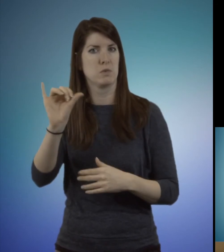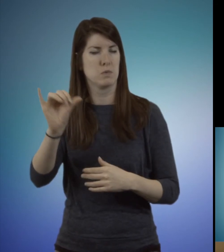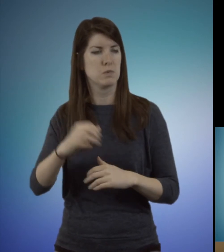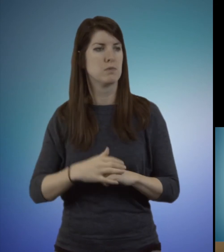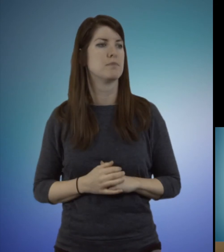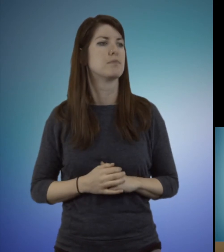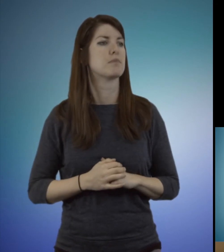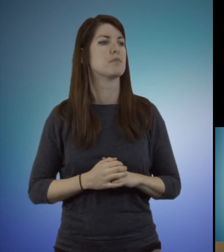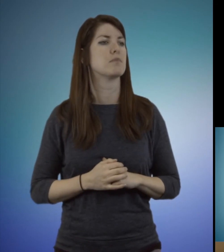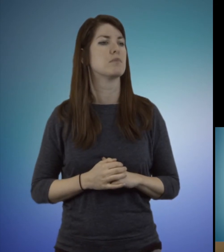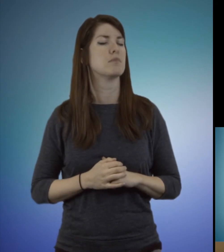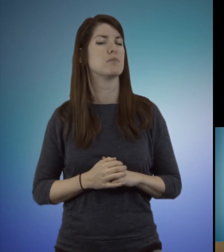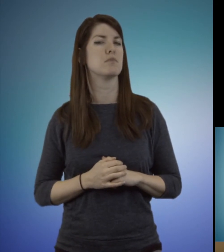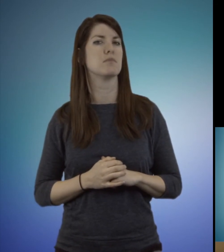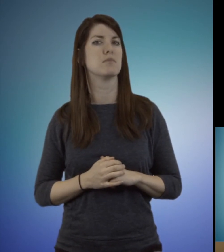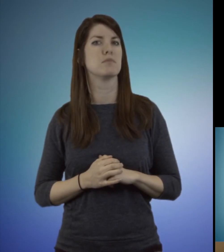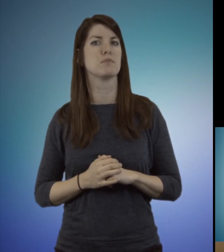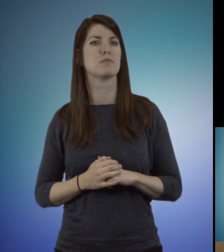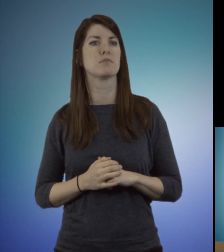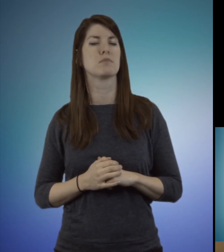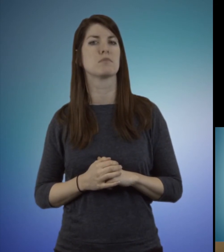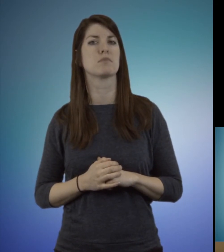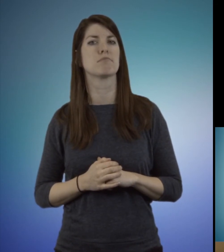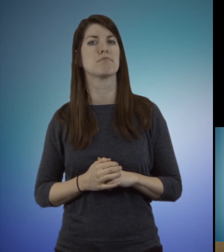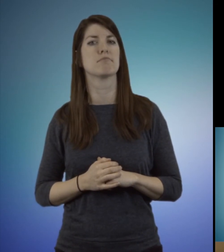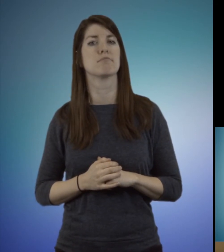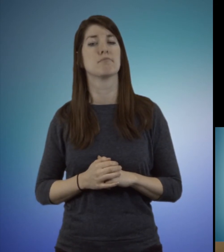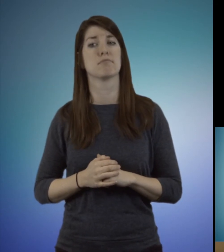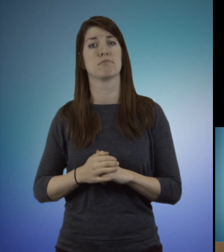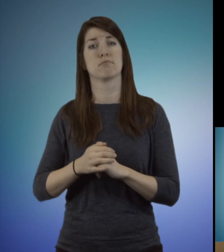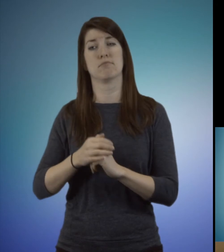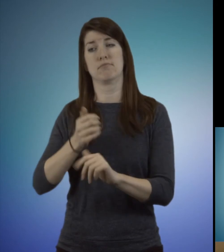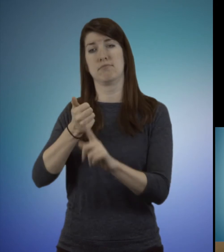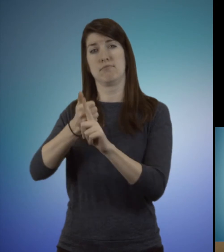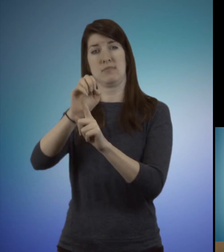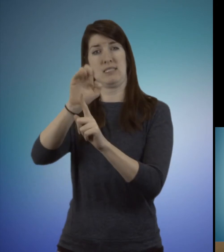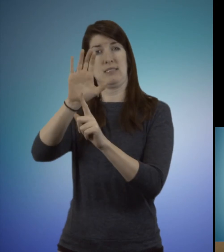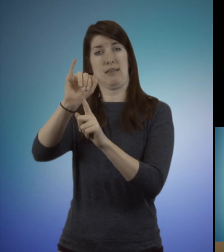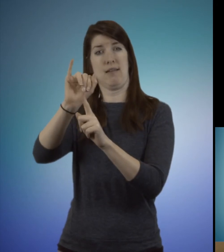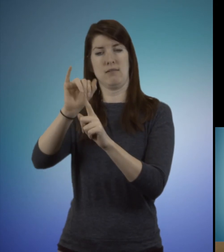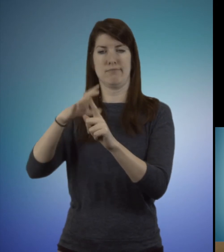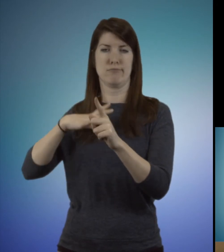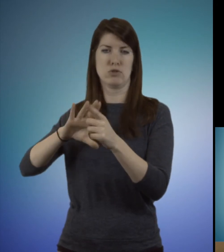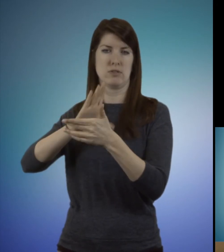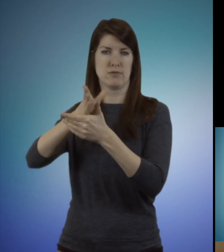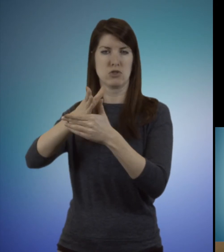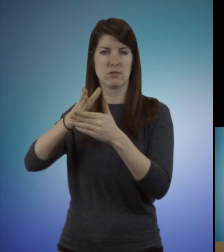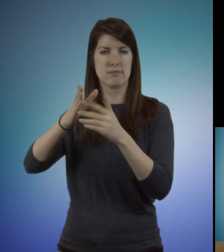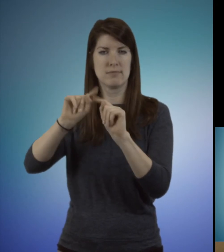It would be up to the ECI team, the Early Intervention Team, to determine if a speech